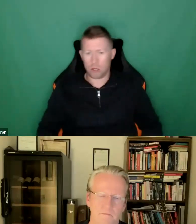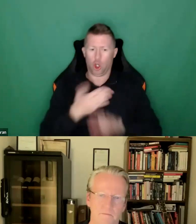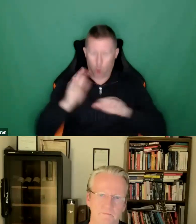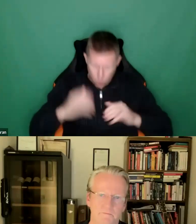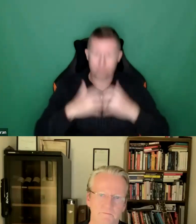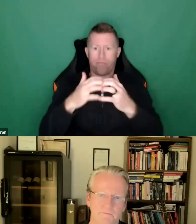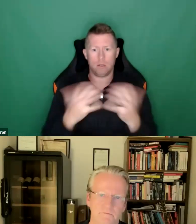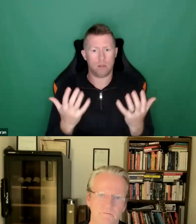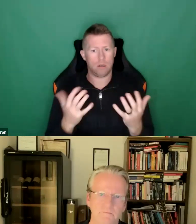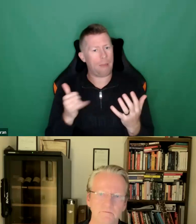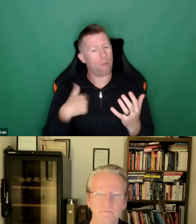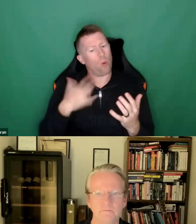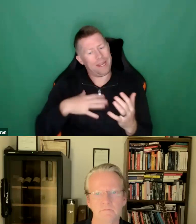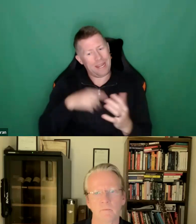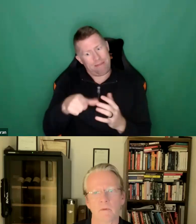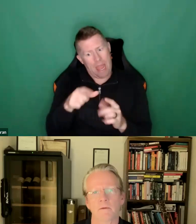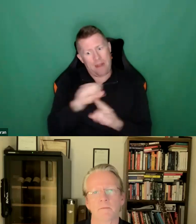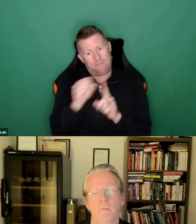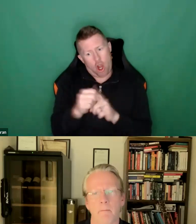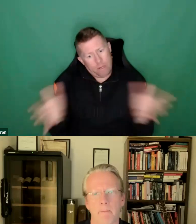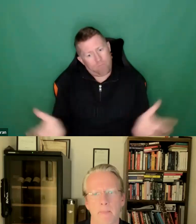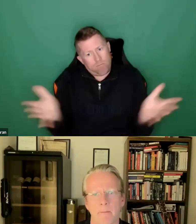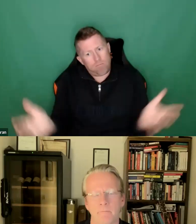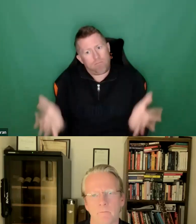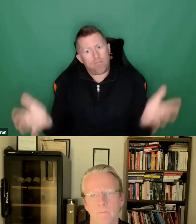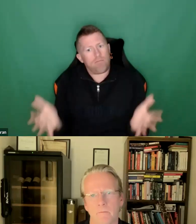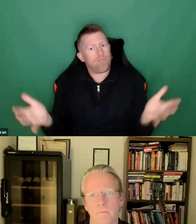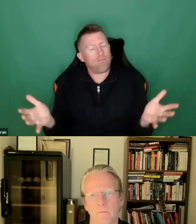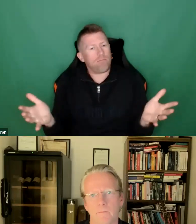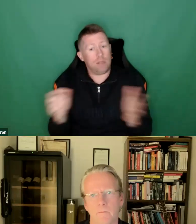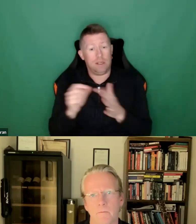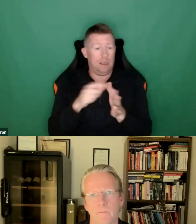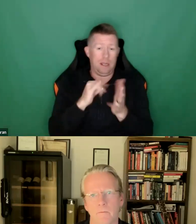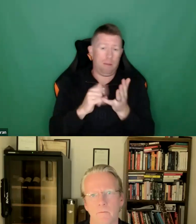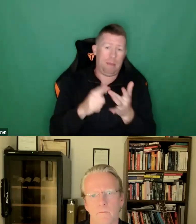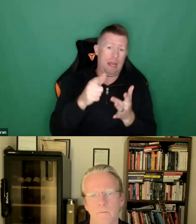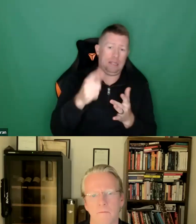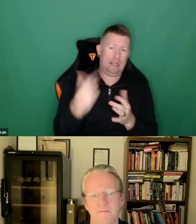we go maybe we could do things differently. And maybe not every school tomorrow, maybe there